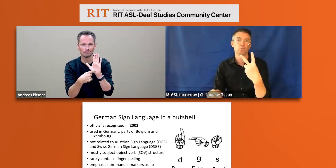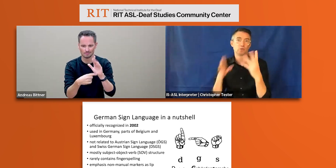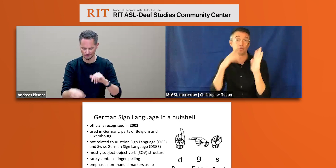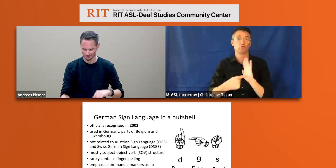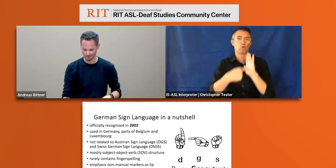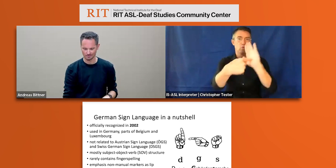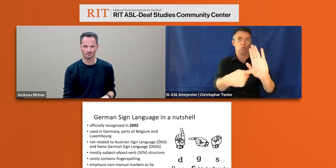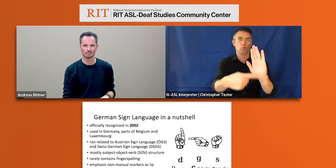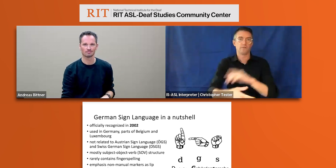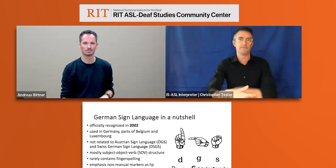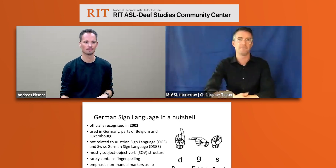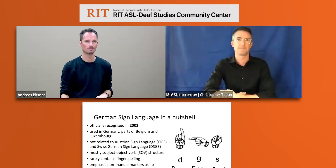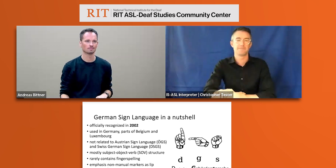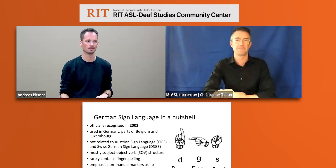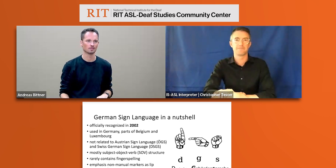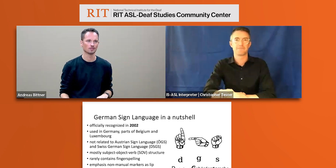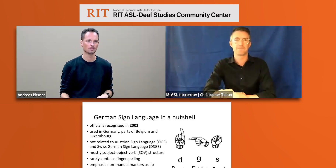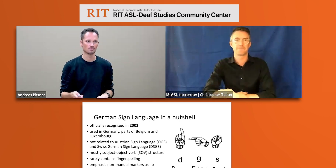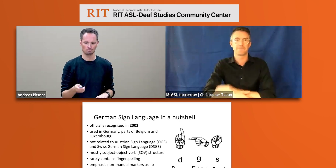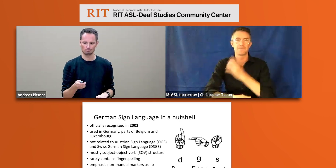I'll provide two examples for you.